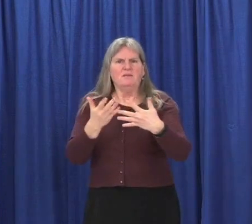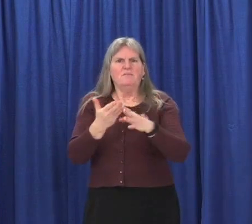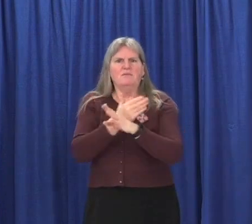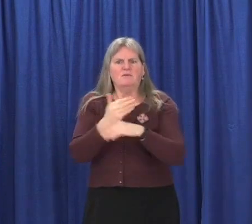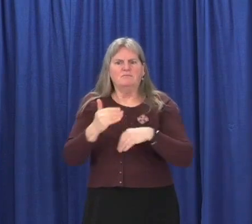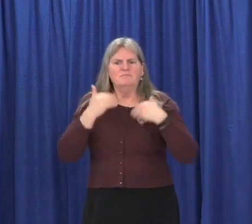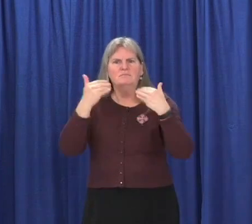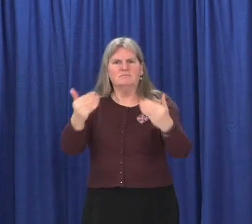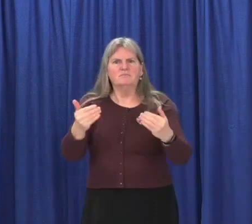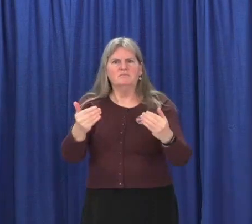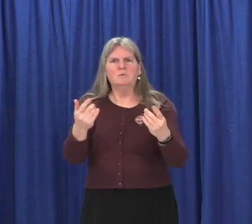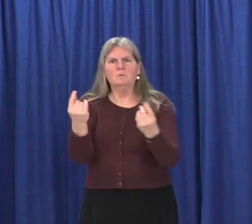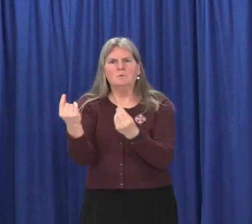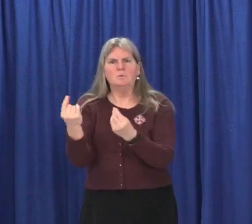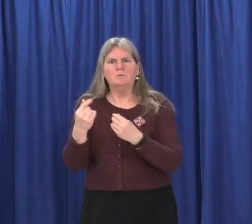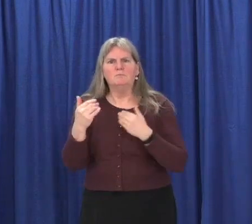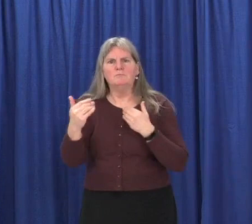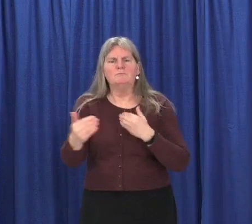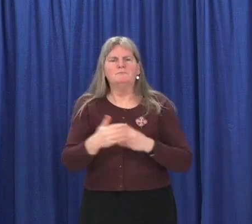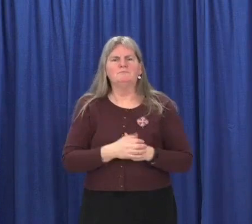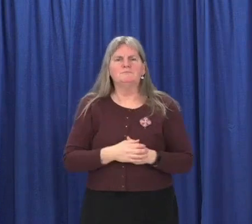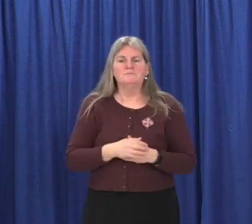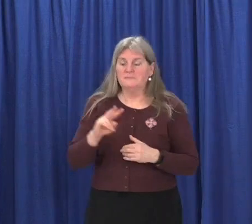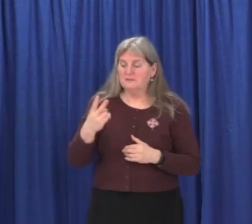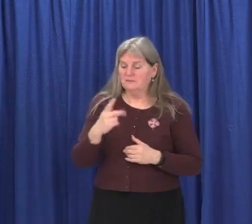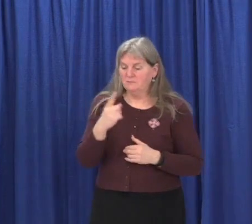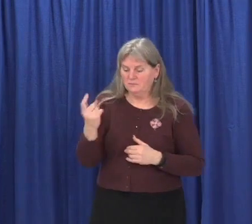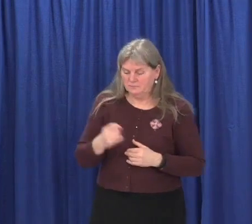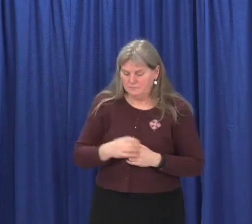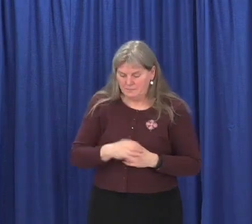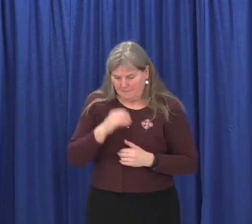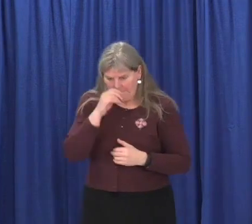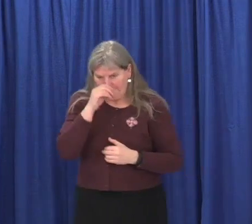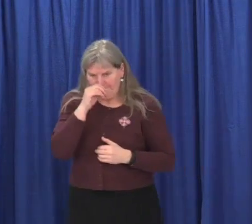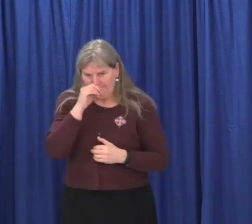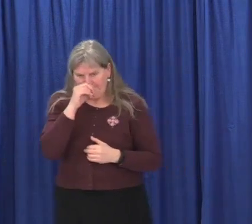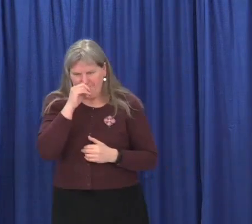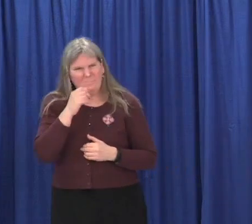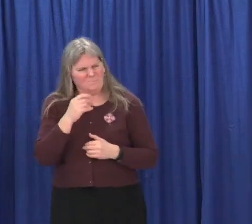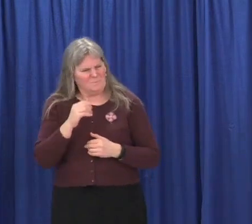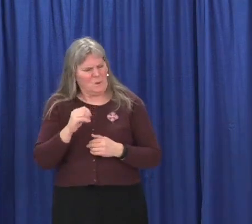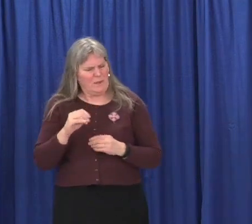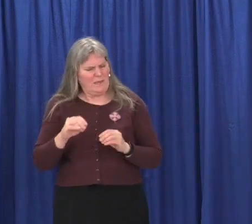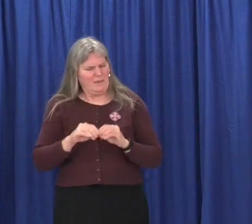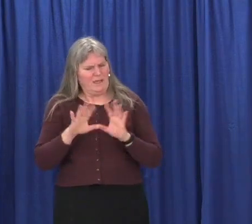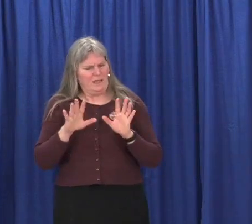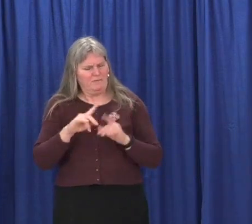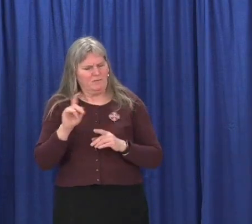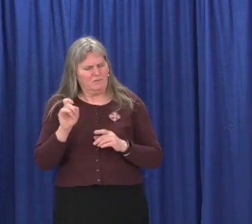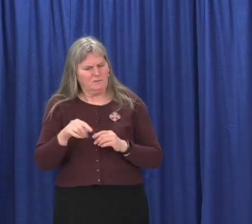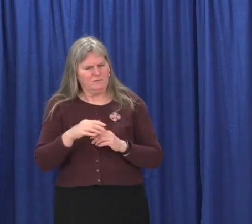do you have a second question? I do, and this is just a clarification, for Premier Silver,